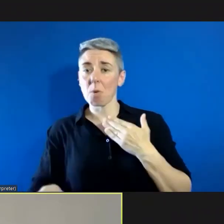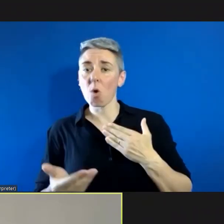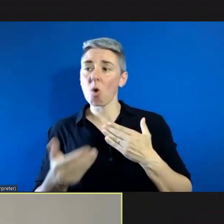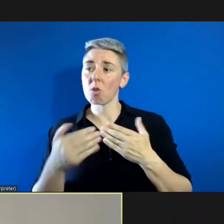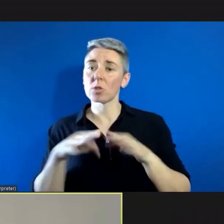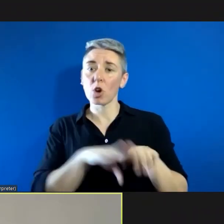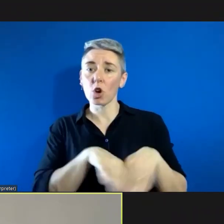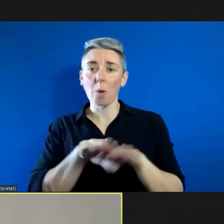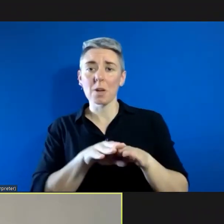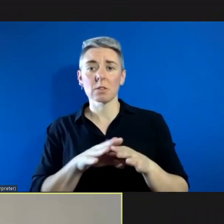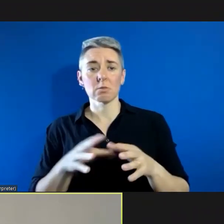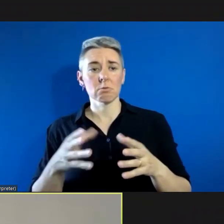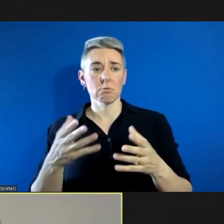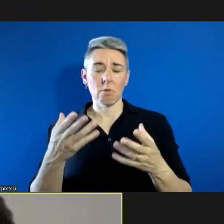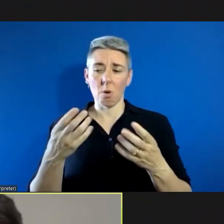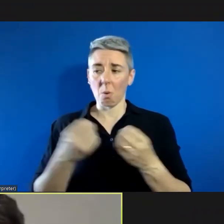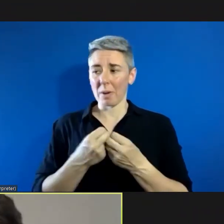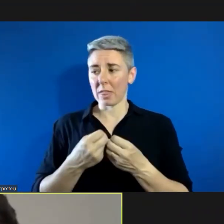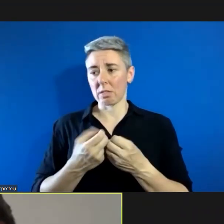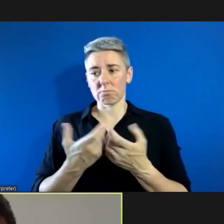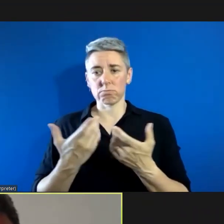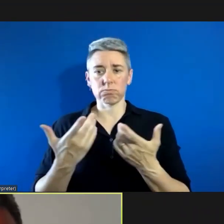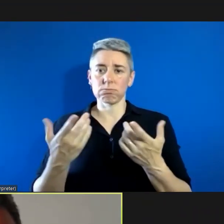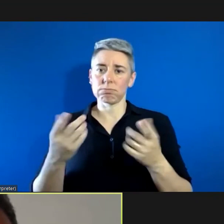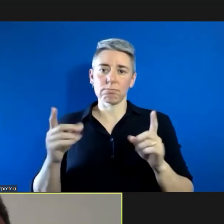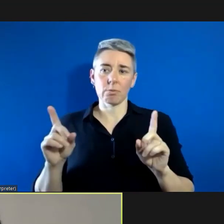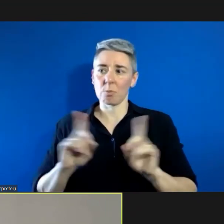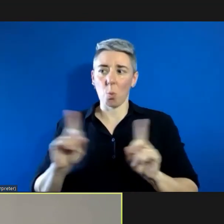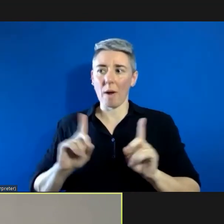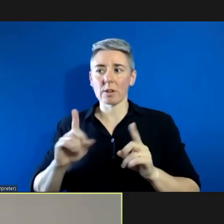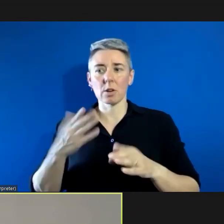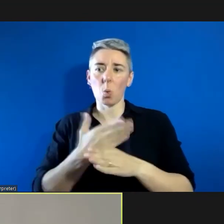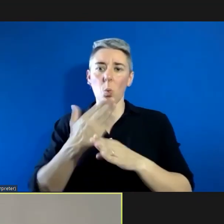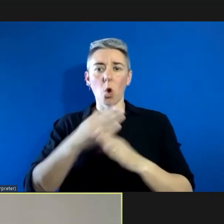of the people who are coming from whatever working class diversity than I have with most